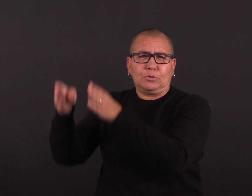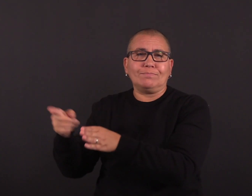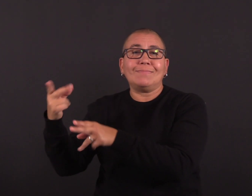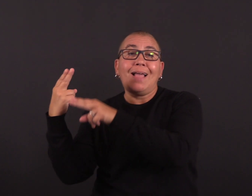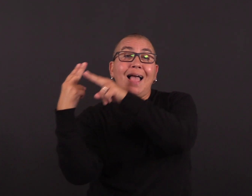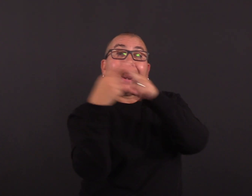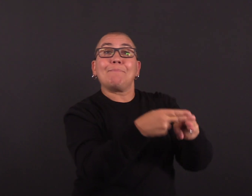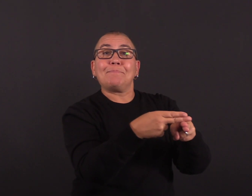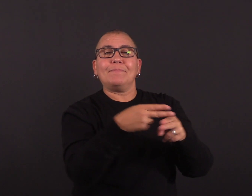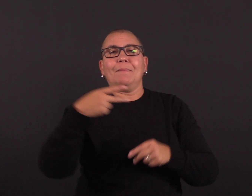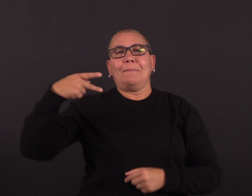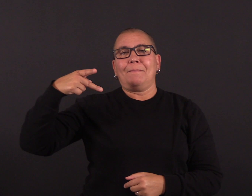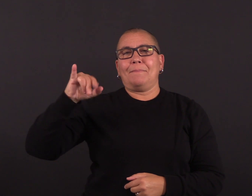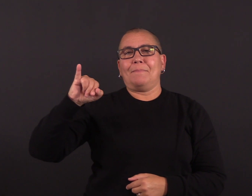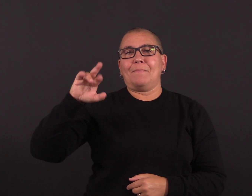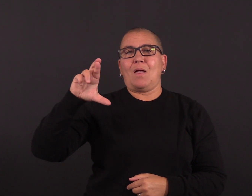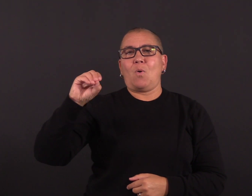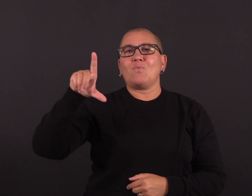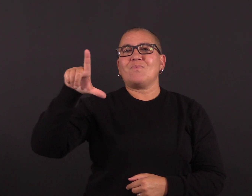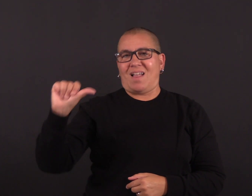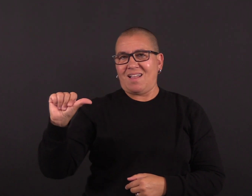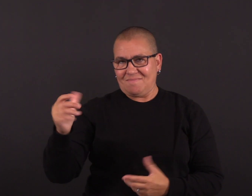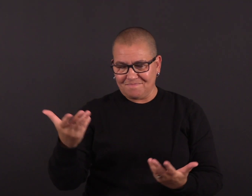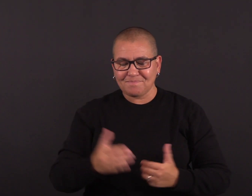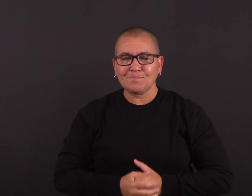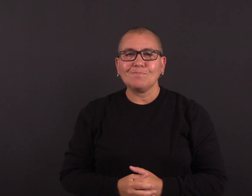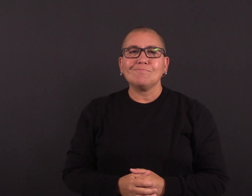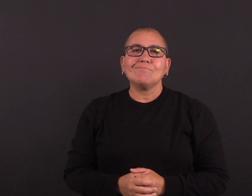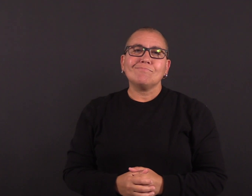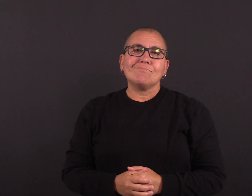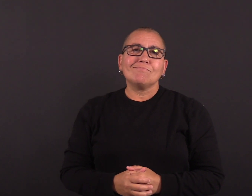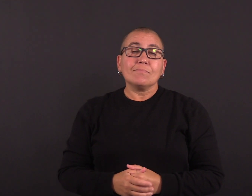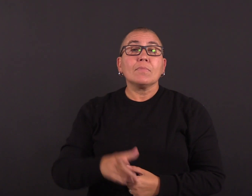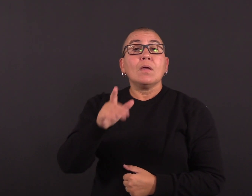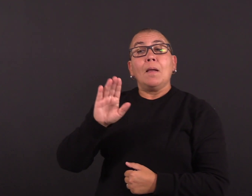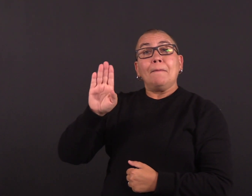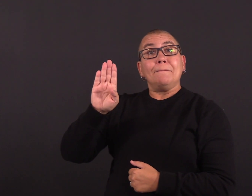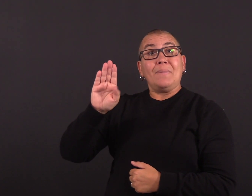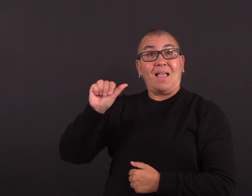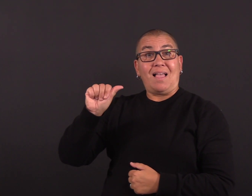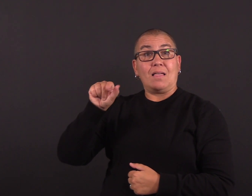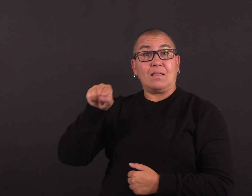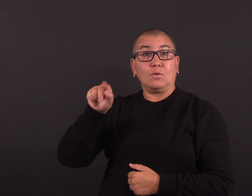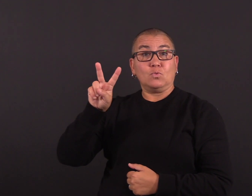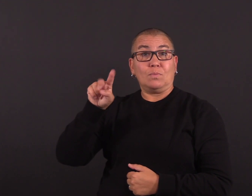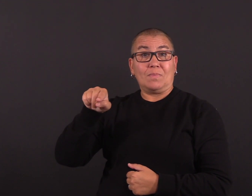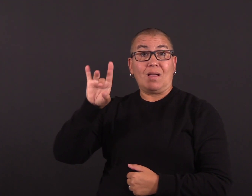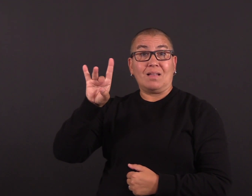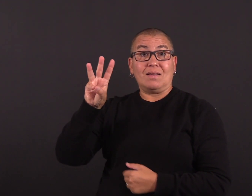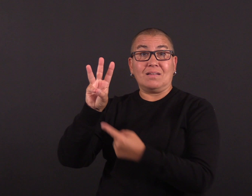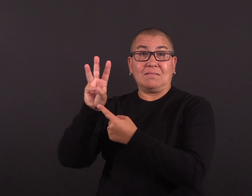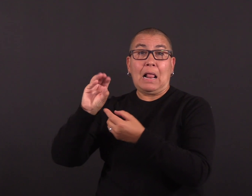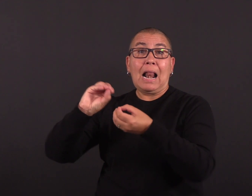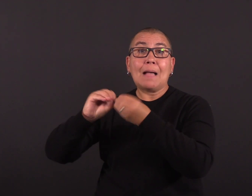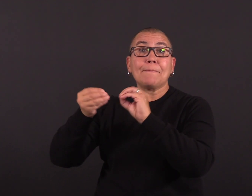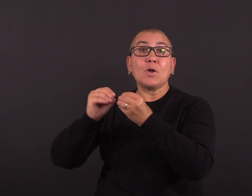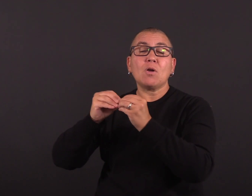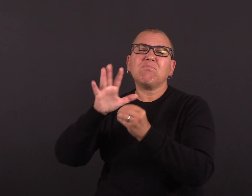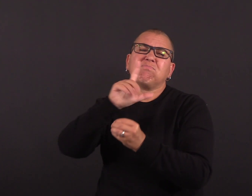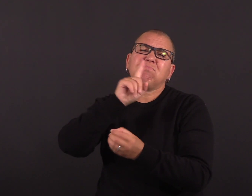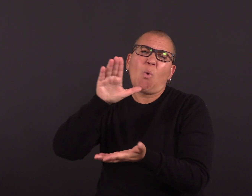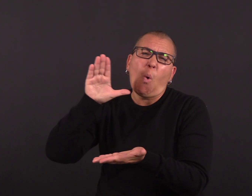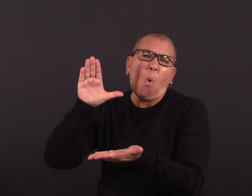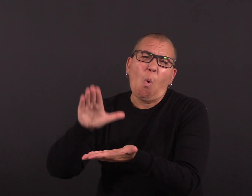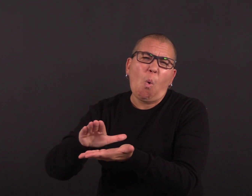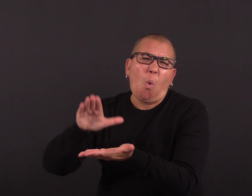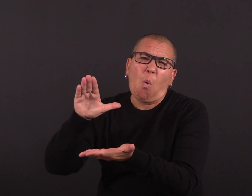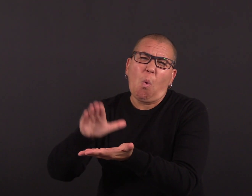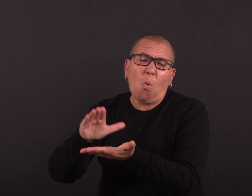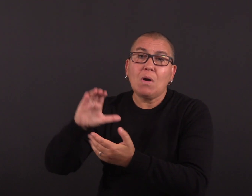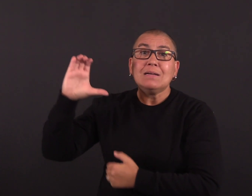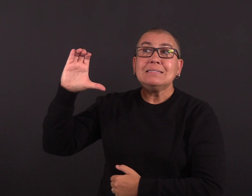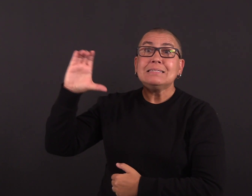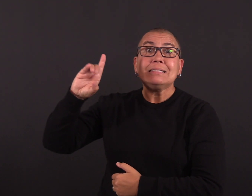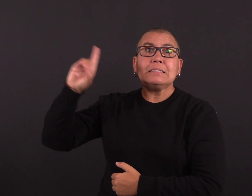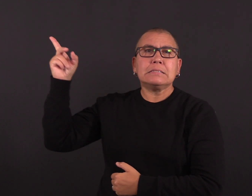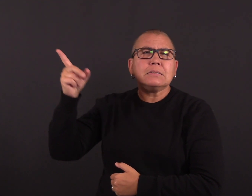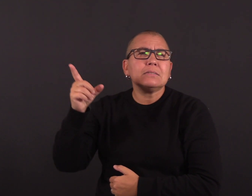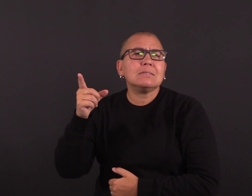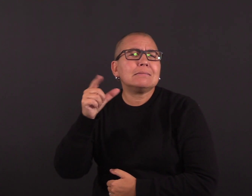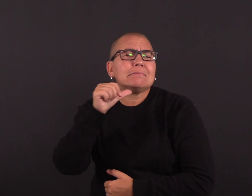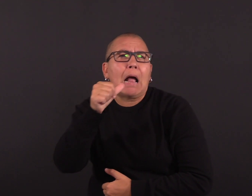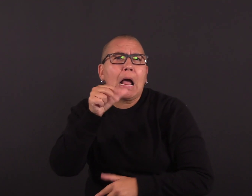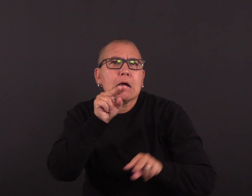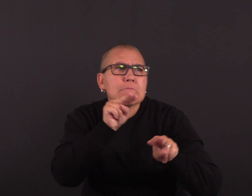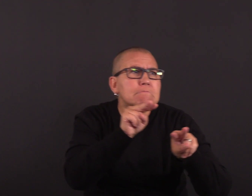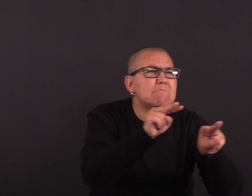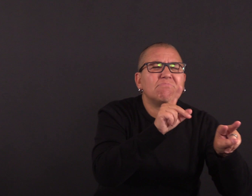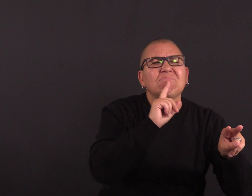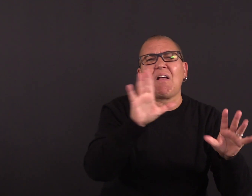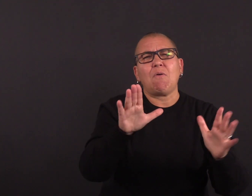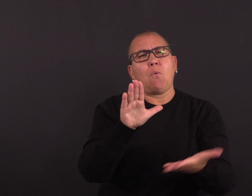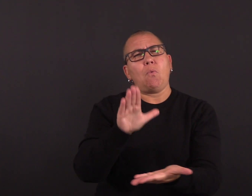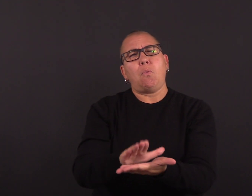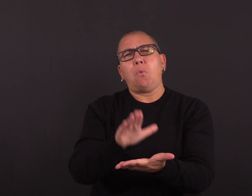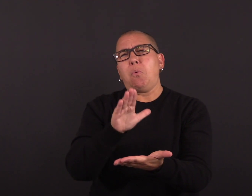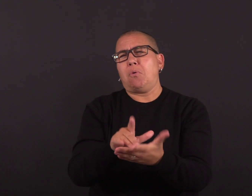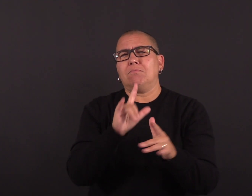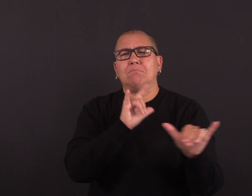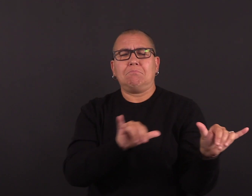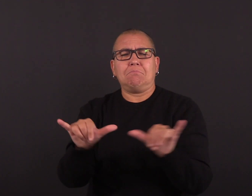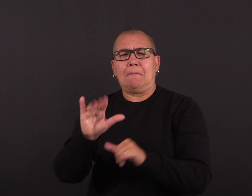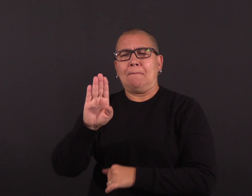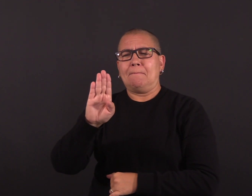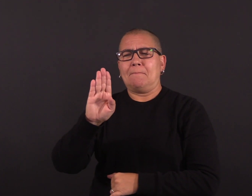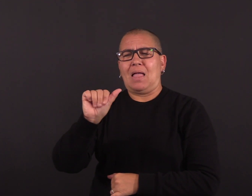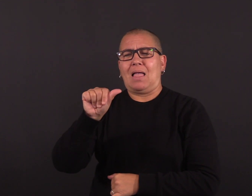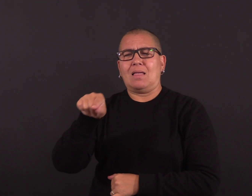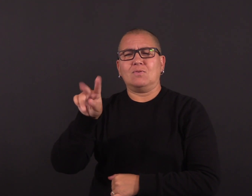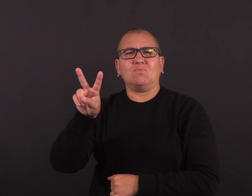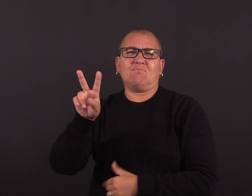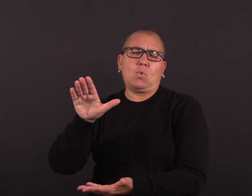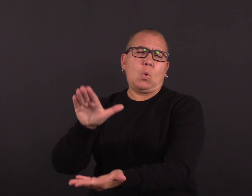BA.2.86. That strain was nicknamed "Pirola" by user @JPWeiland on social media. BA.2.86's